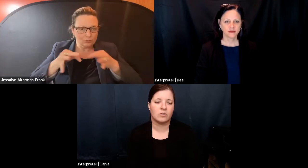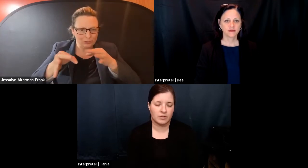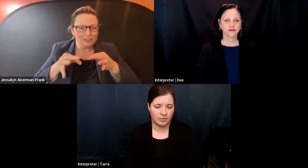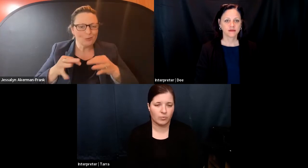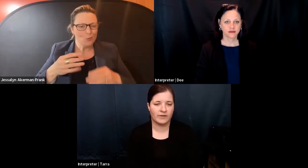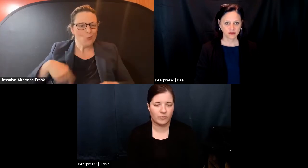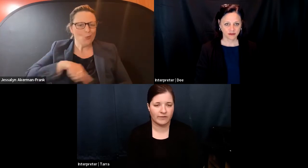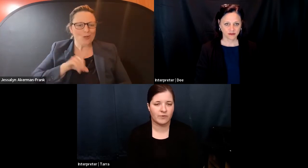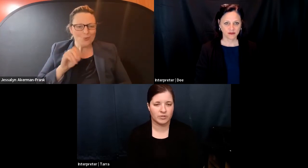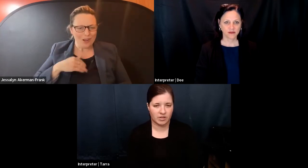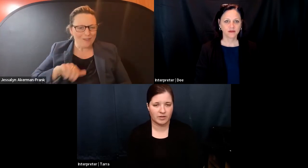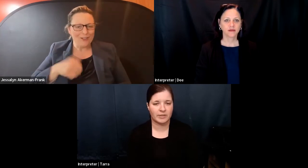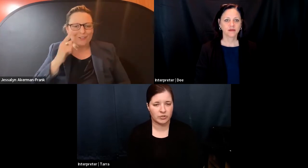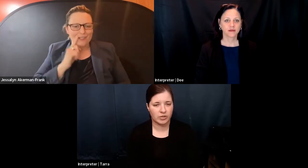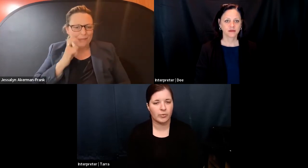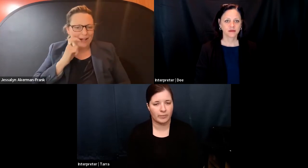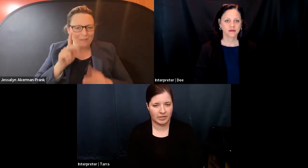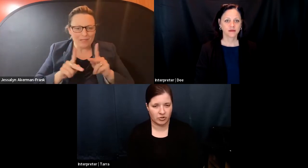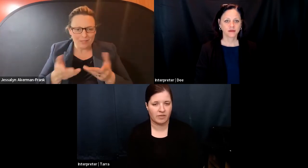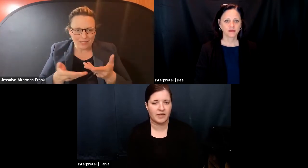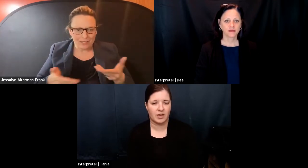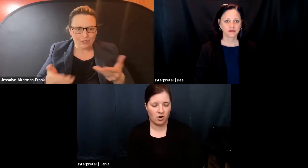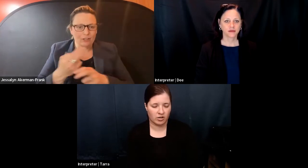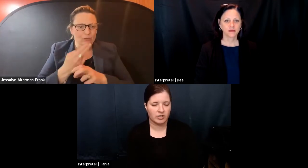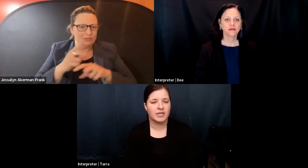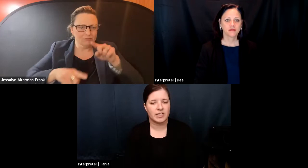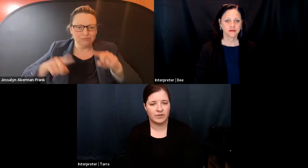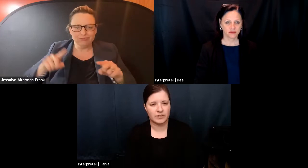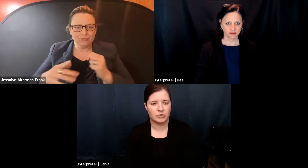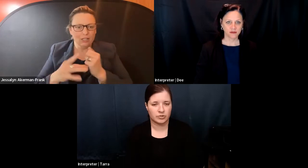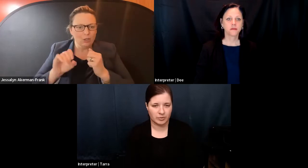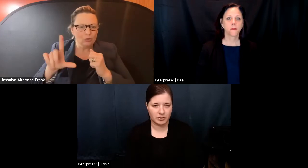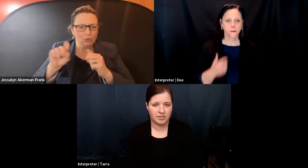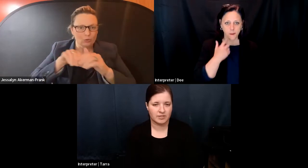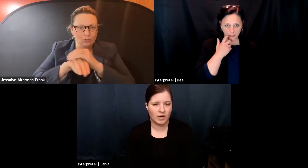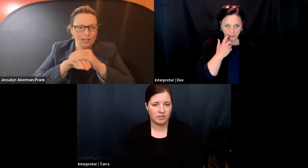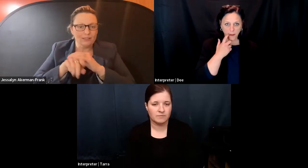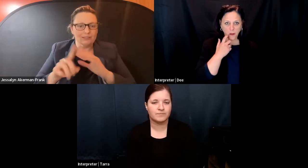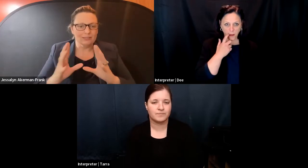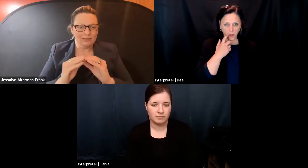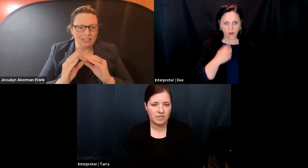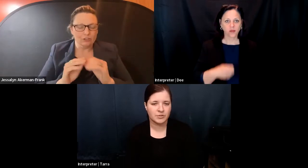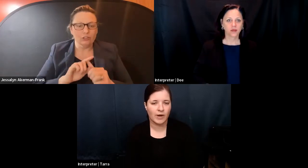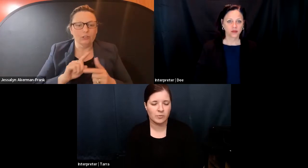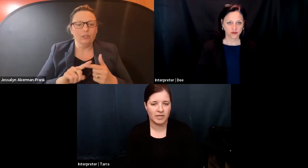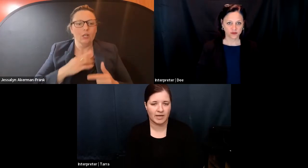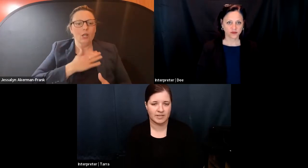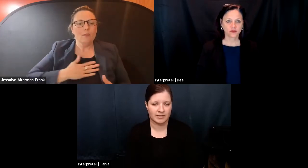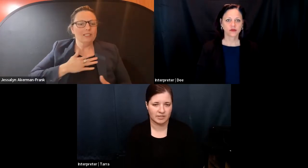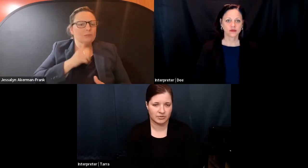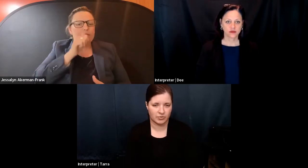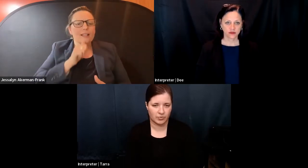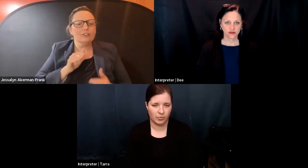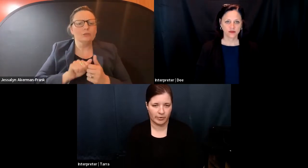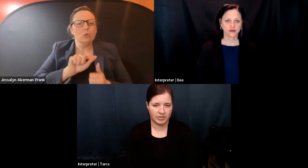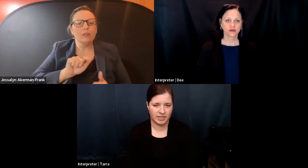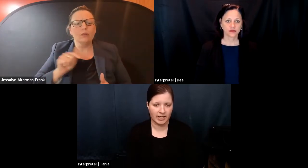So before we begin, I will give some communication ground rules, so to speak.